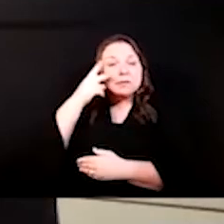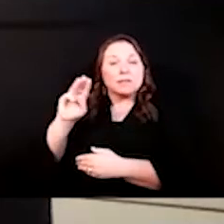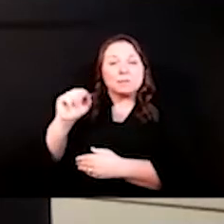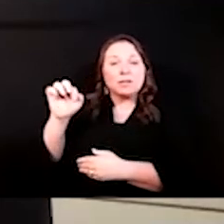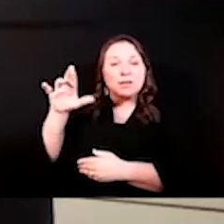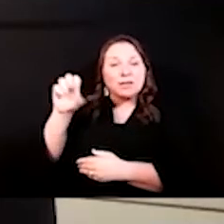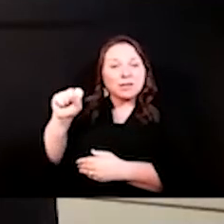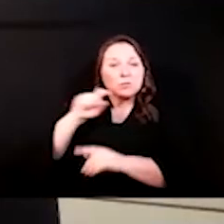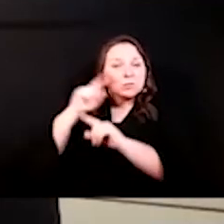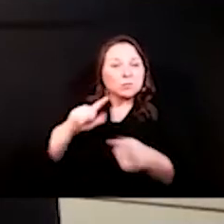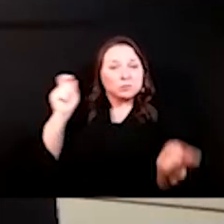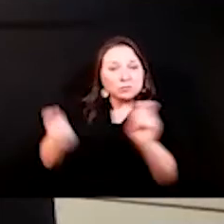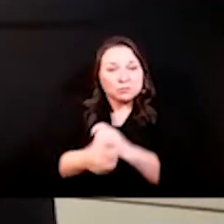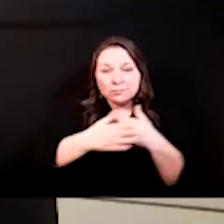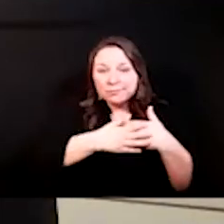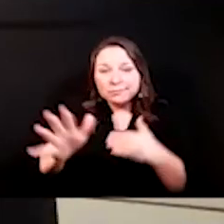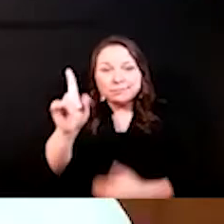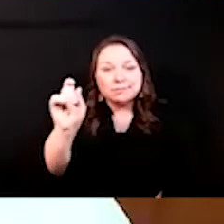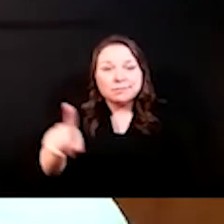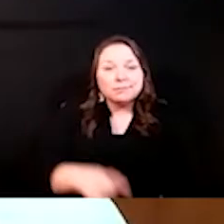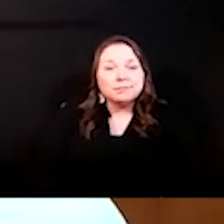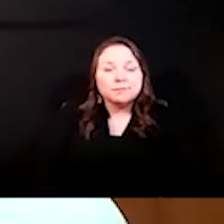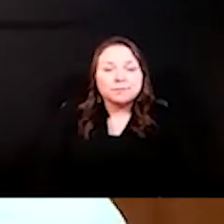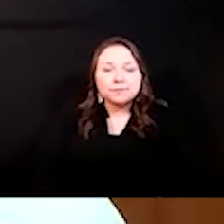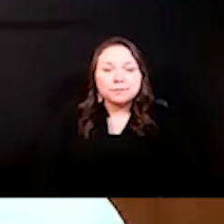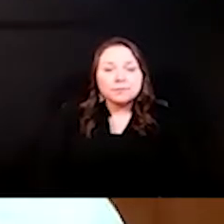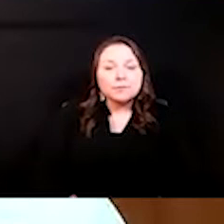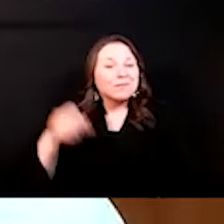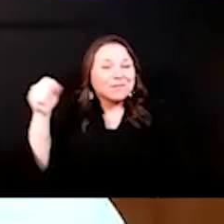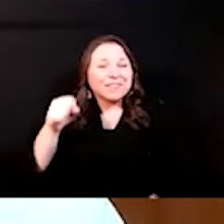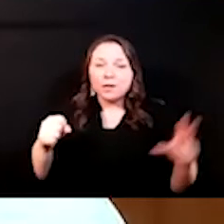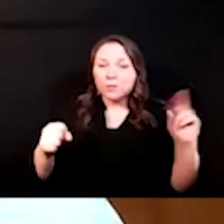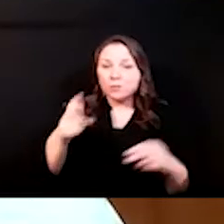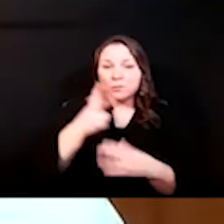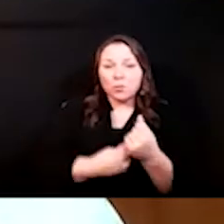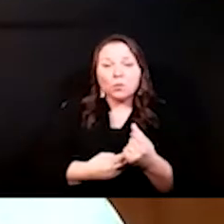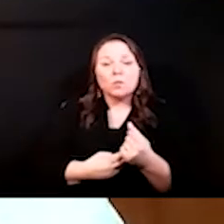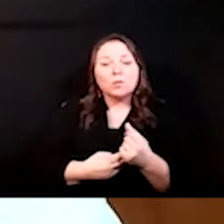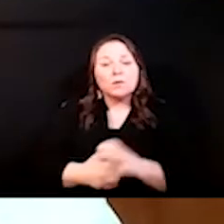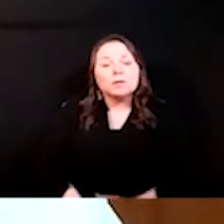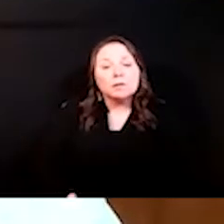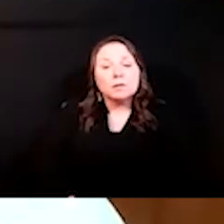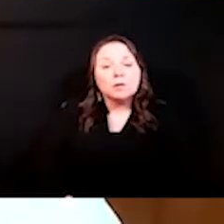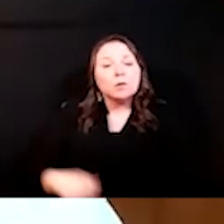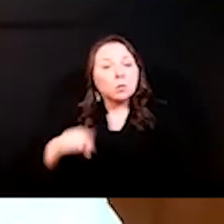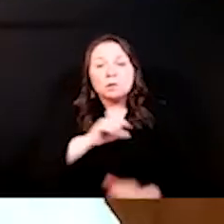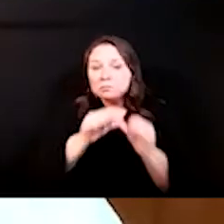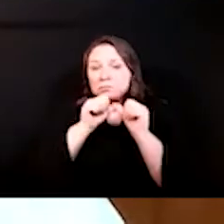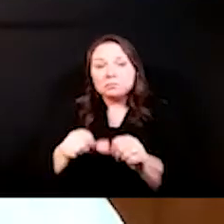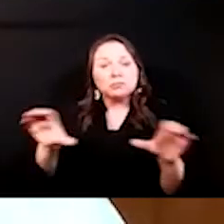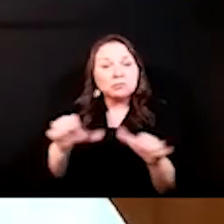AND WHAT THE TEAM LEARNED, DO YOU SEE AMERICARES' RESPONSE CHANGING GOING FORWARD? » YES AND NO. IN PART, WE ARE